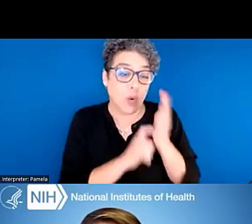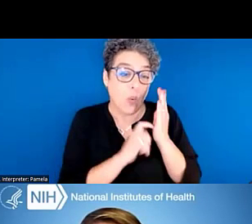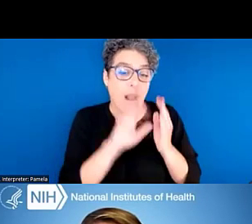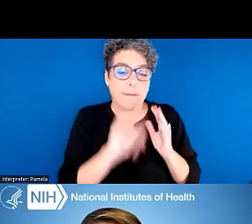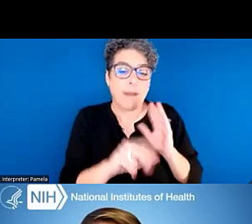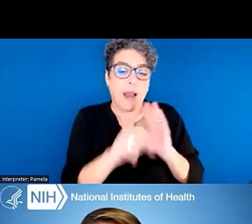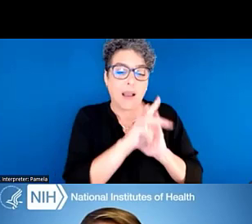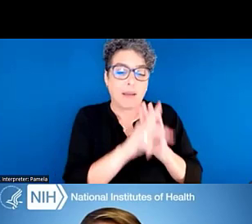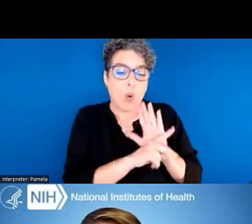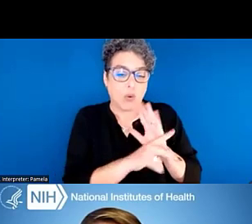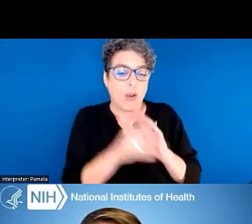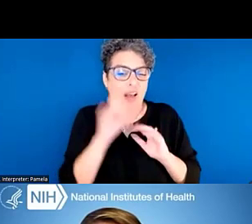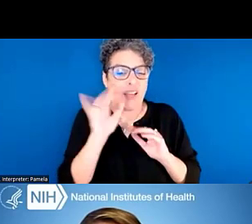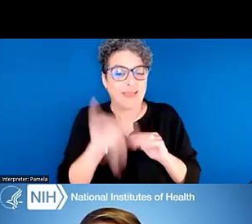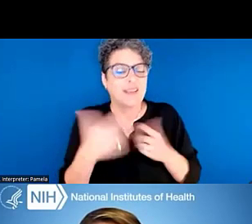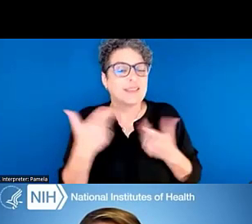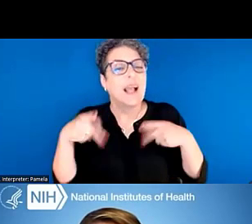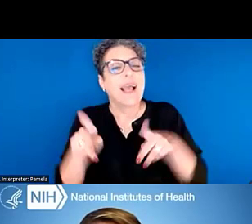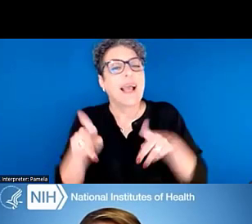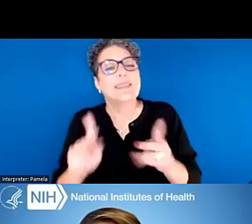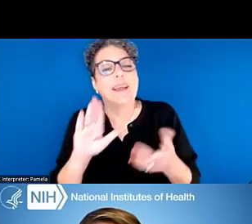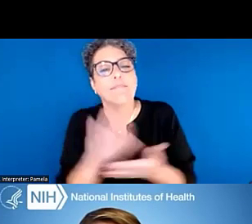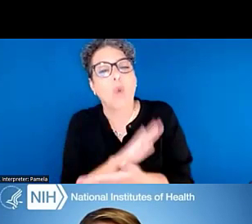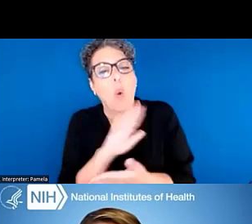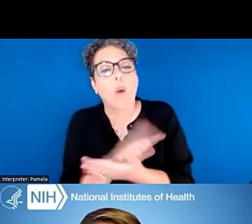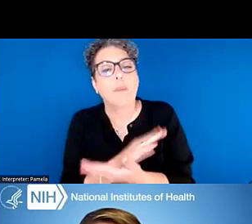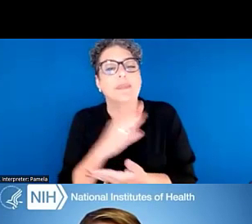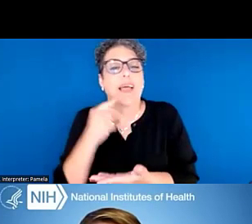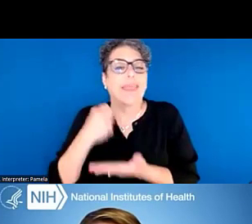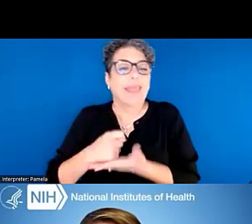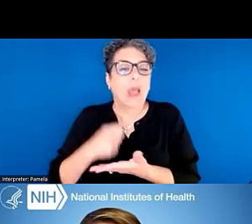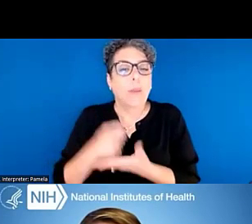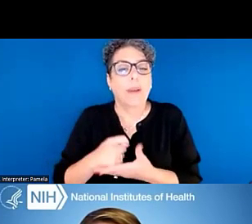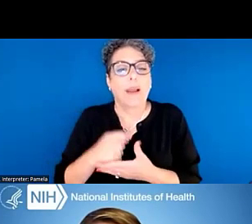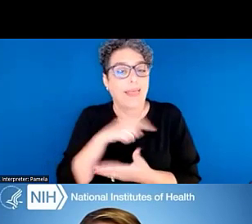and in the therapy were not signed by the patient.